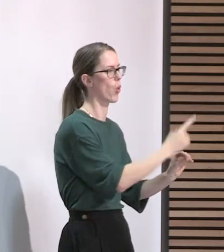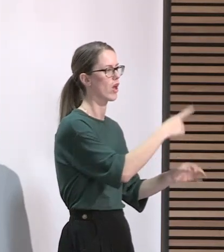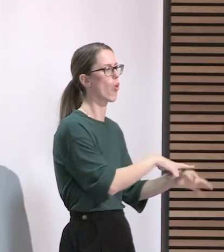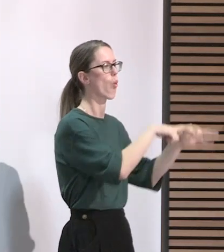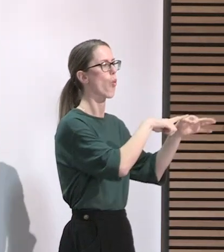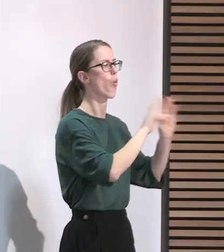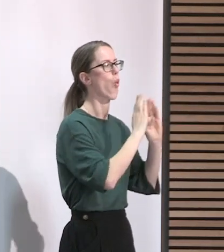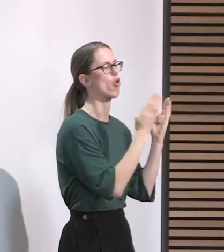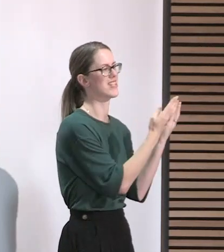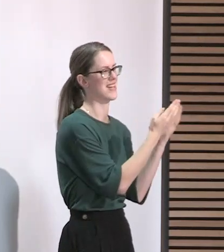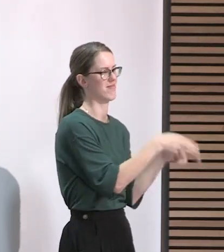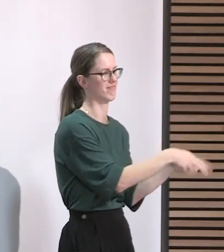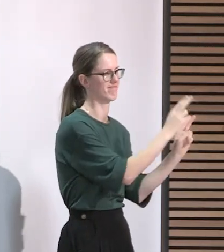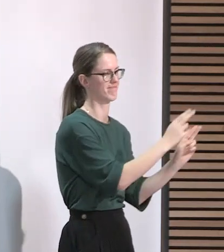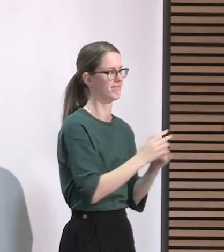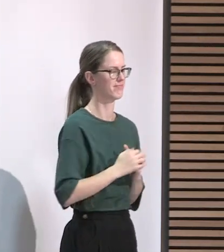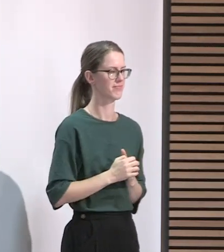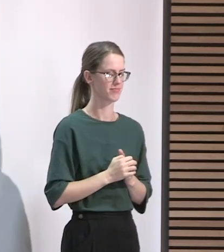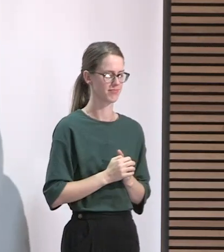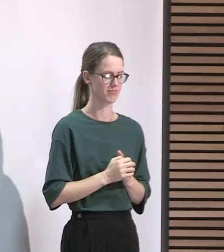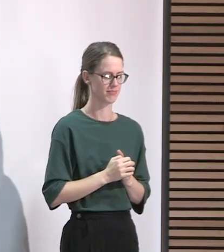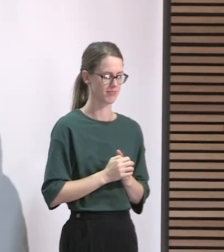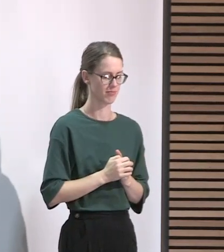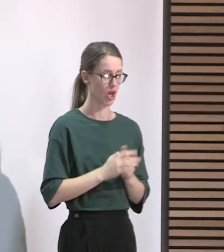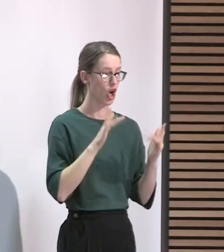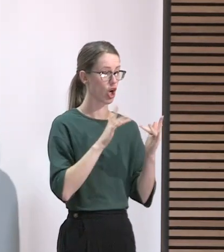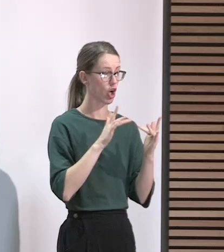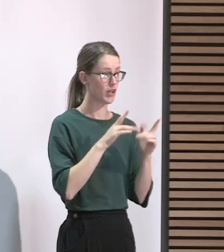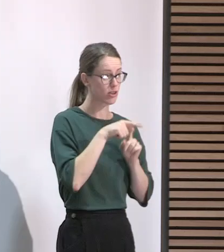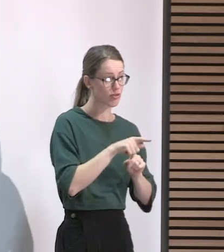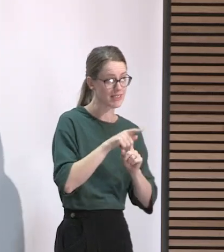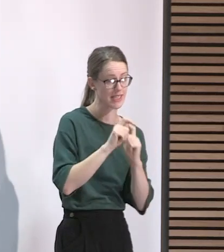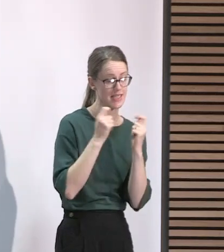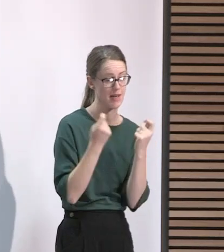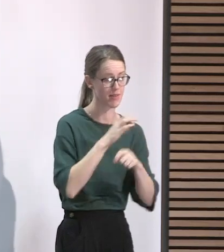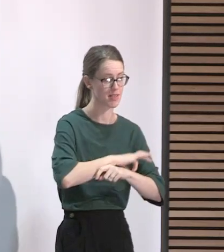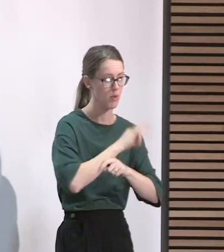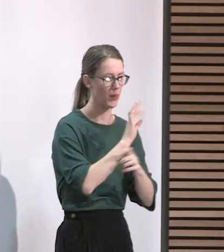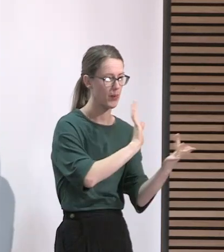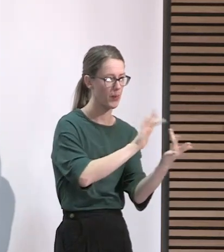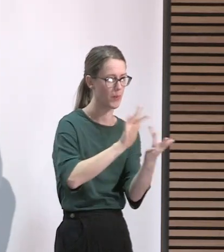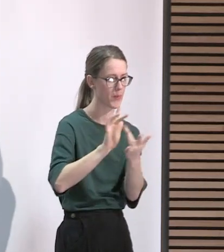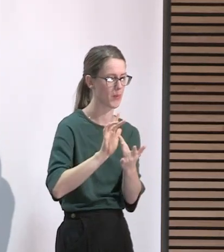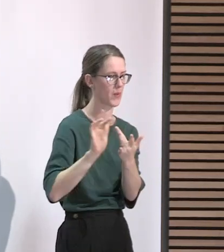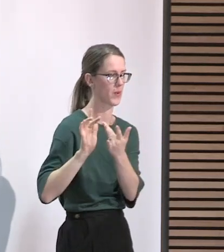our statement later. Both have been transferred to the Auckland quarantine facility.